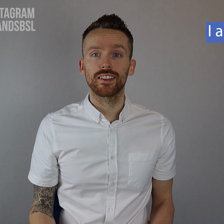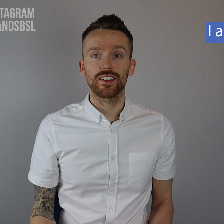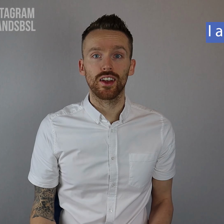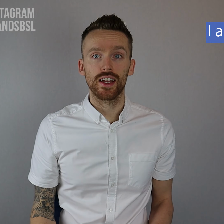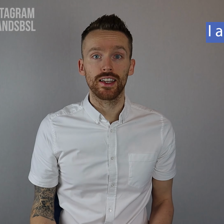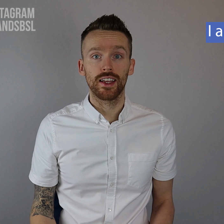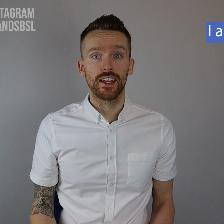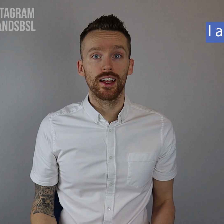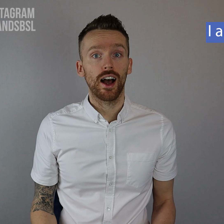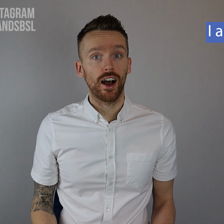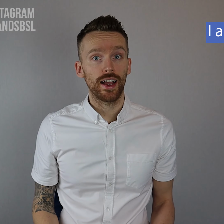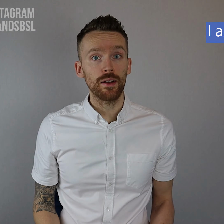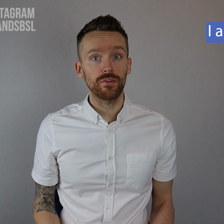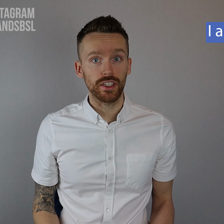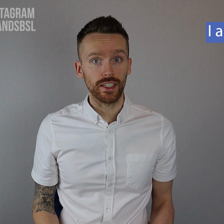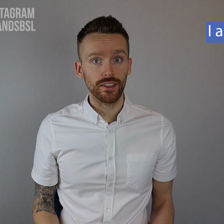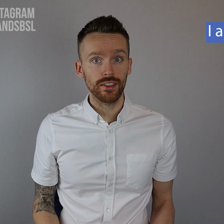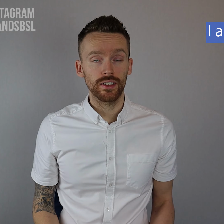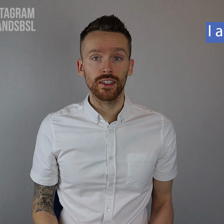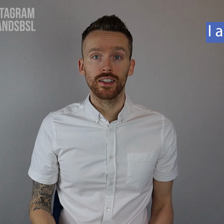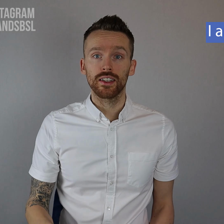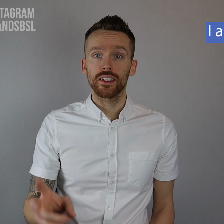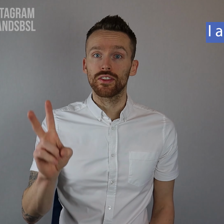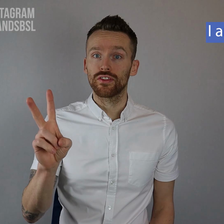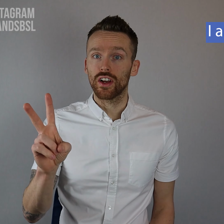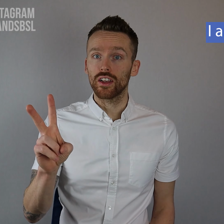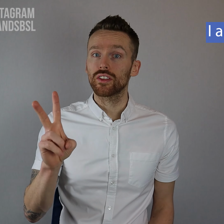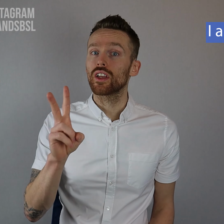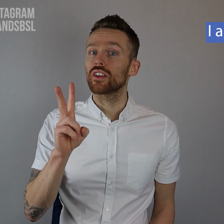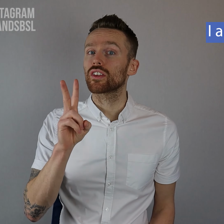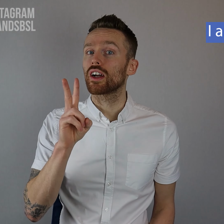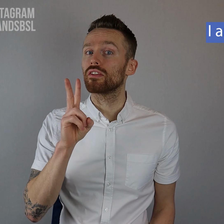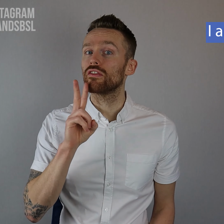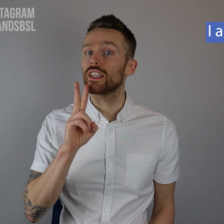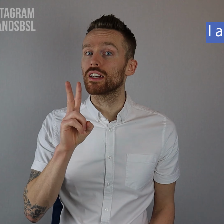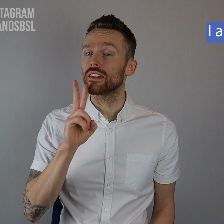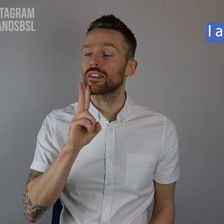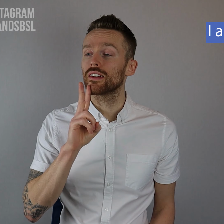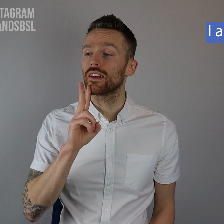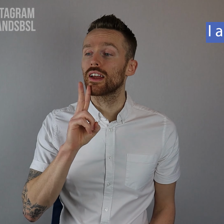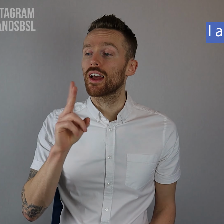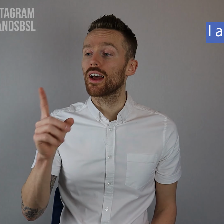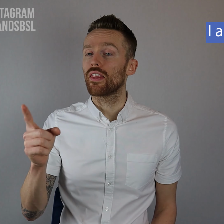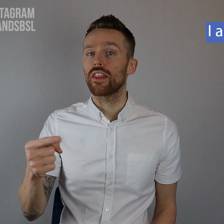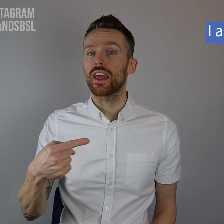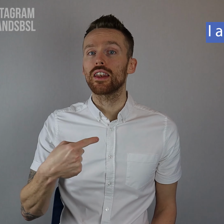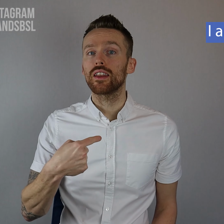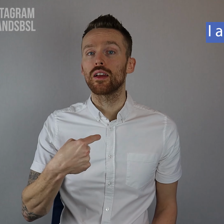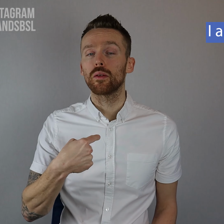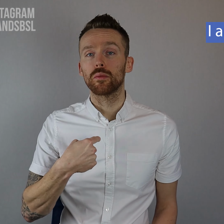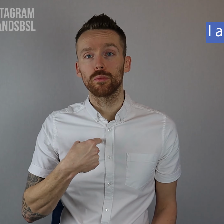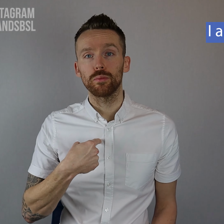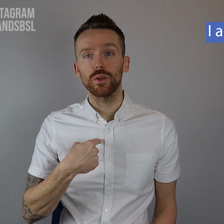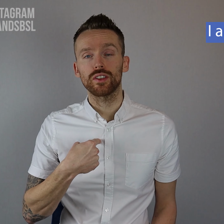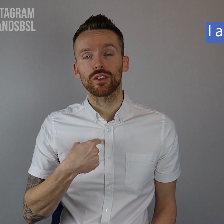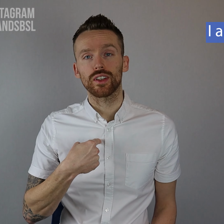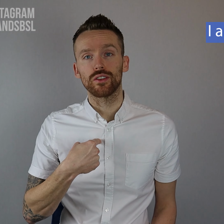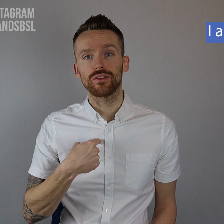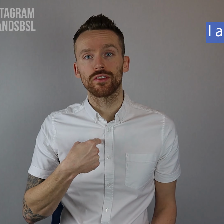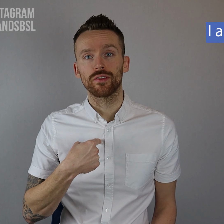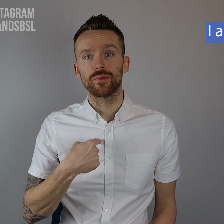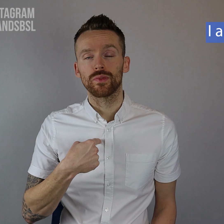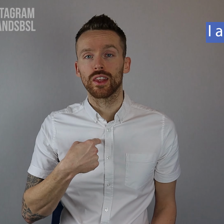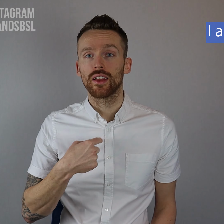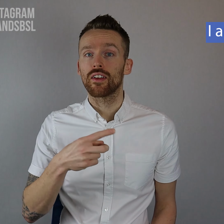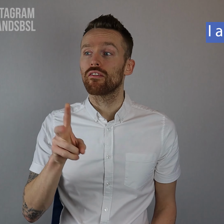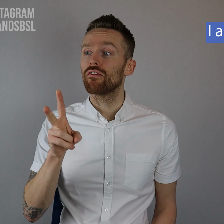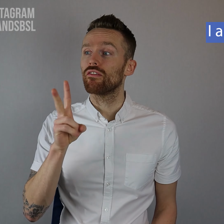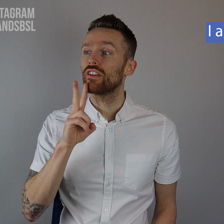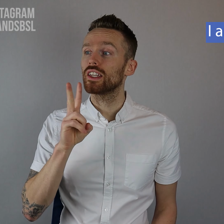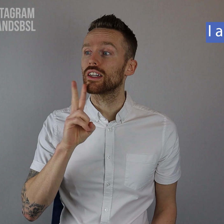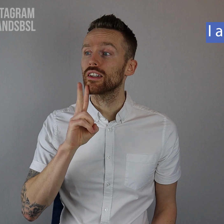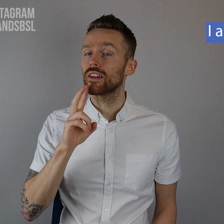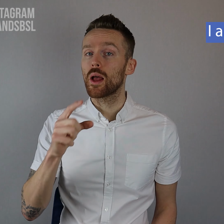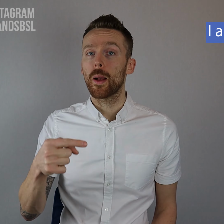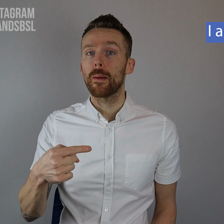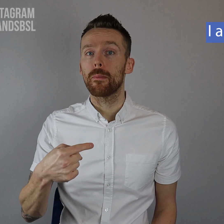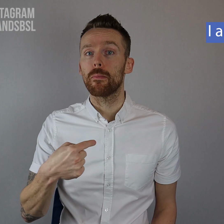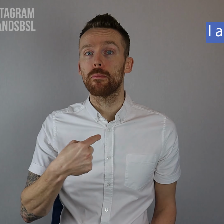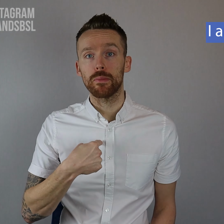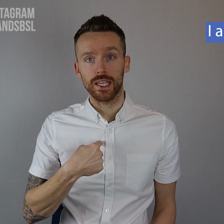To sign "I am vegan". First sign vegan and then point to yourself. Vegan me.